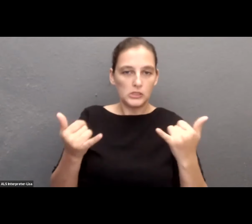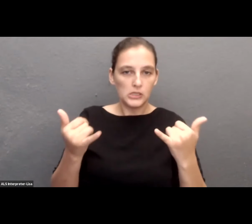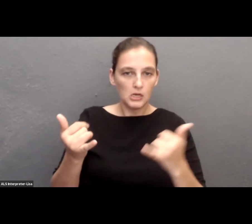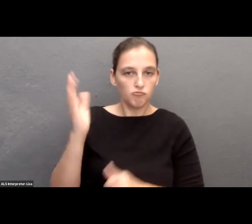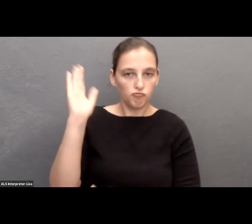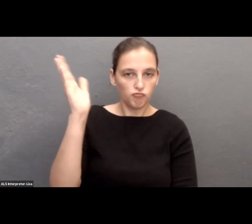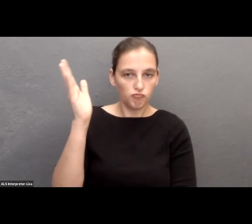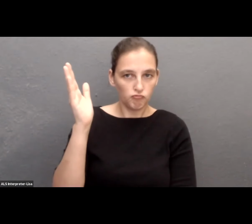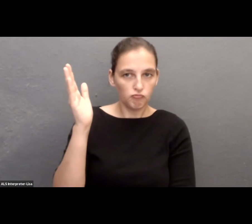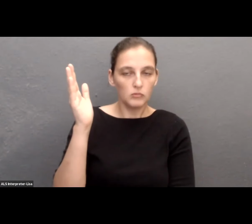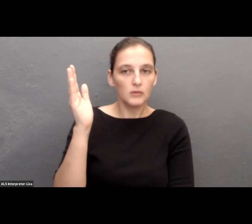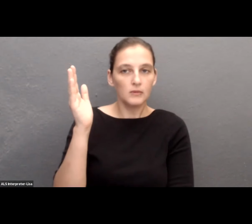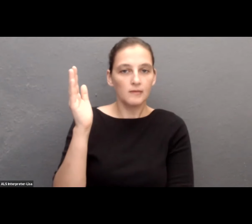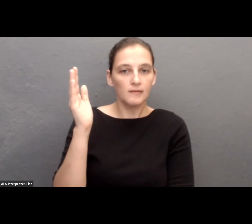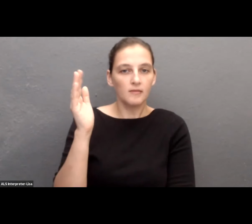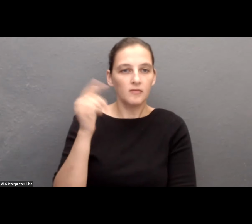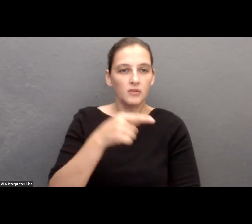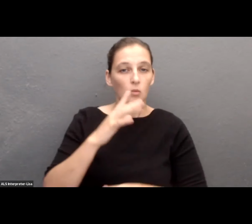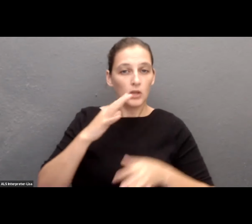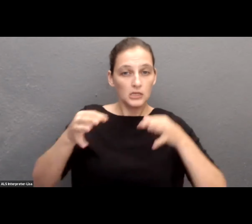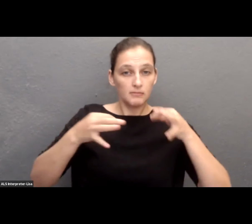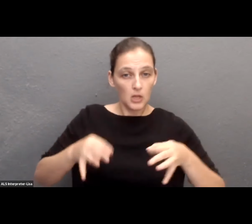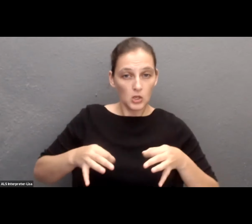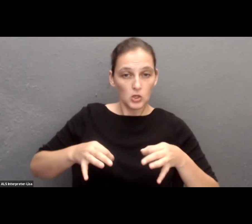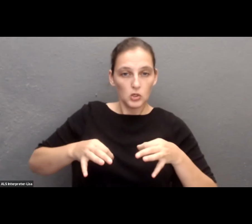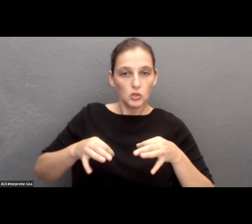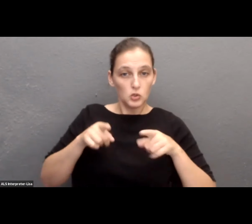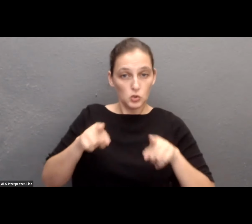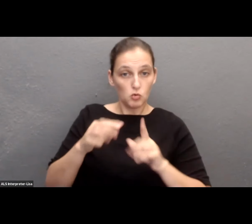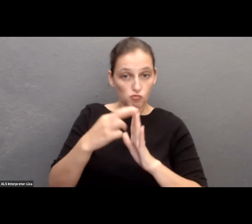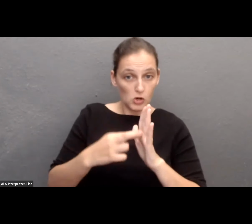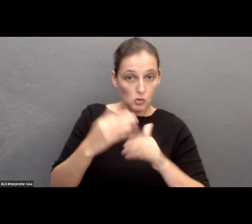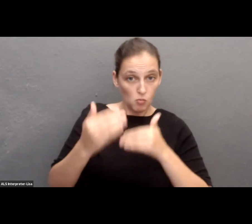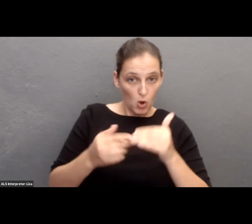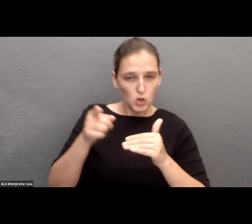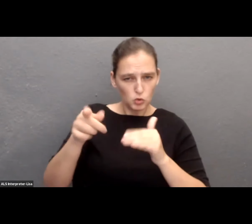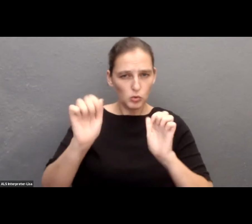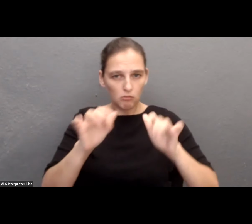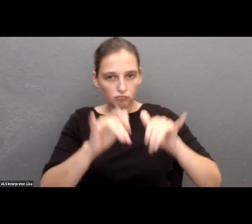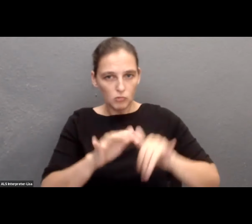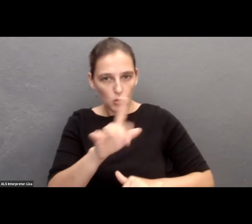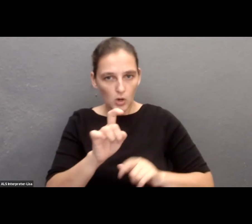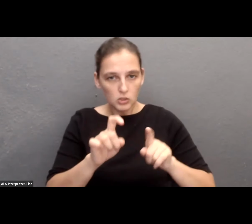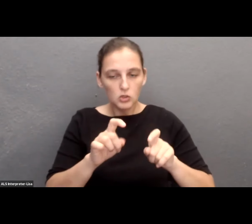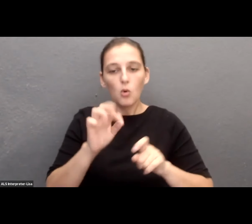process and during this webinar. By the way, we are very happy to share with